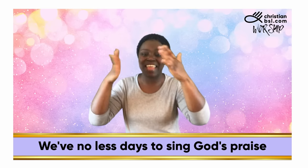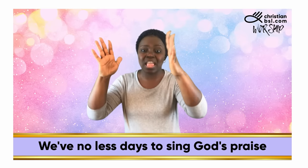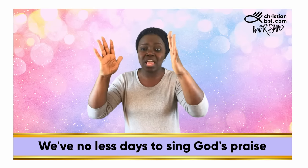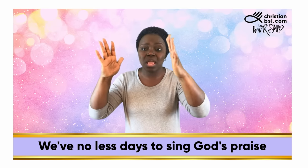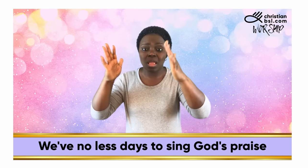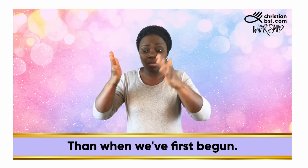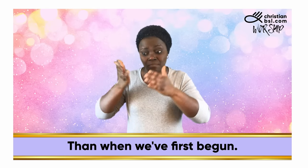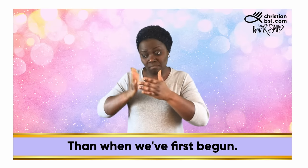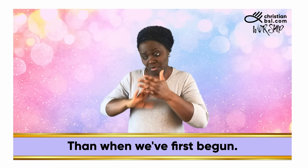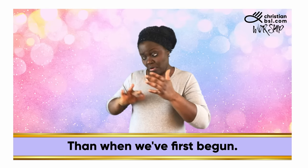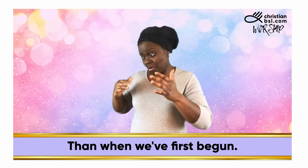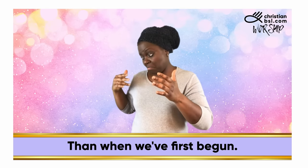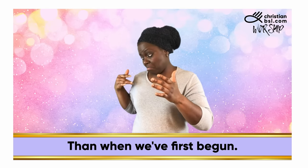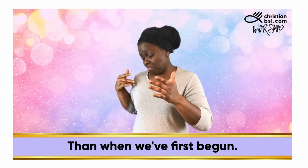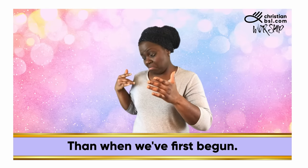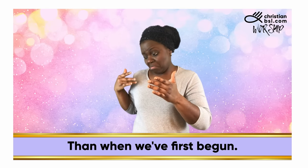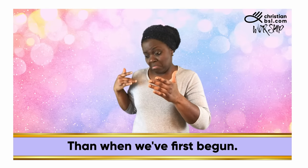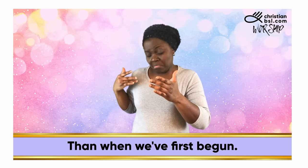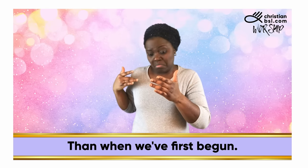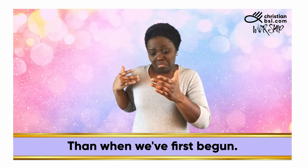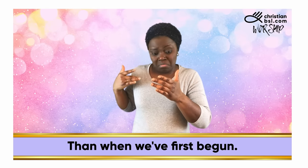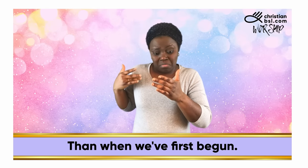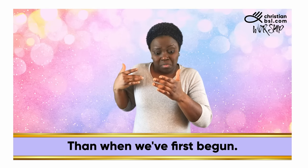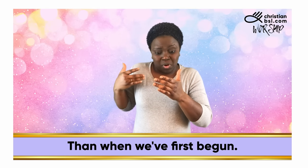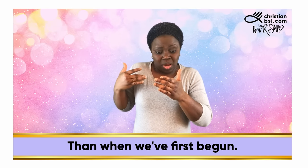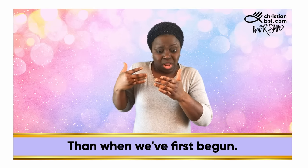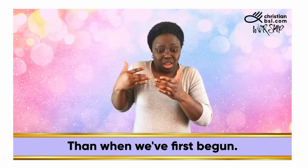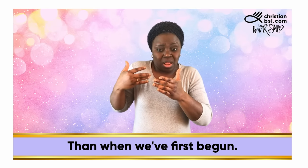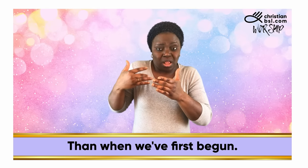Than when we've first begun